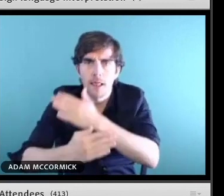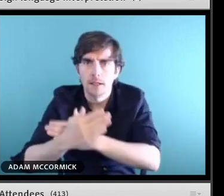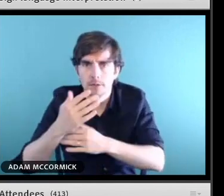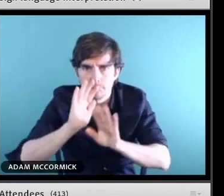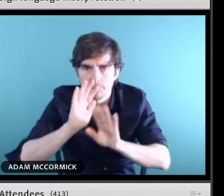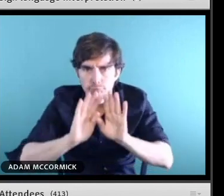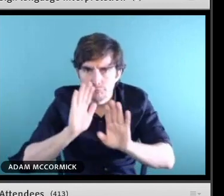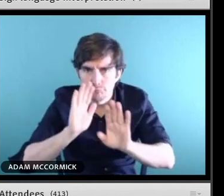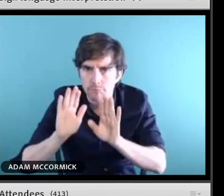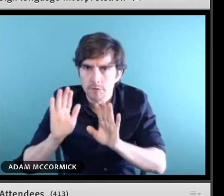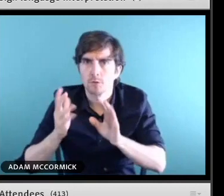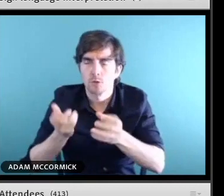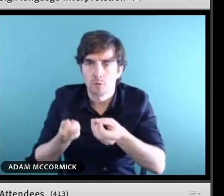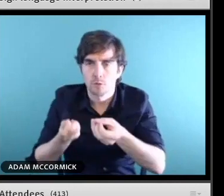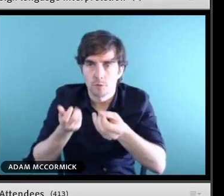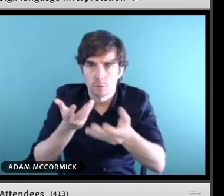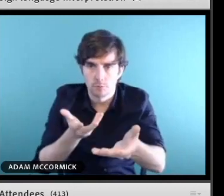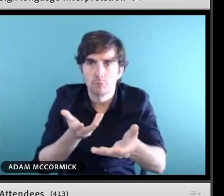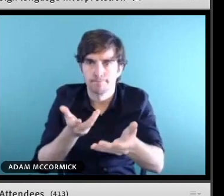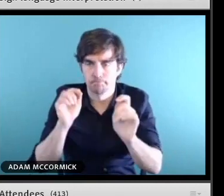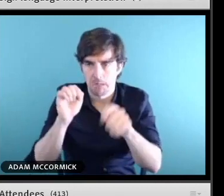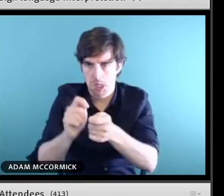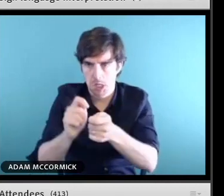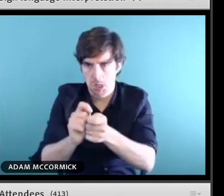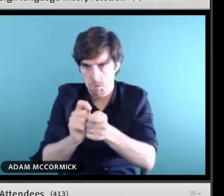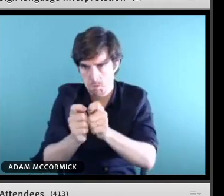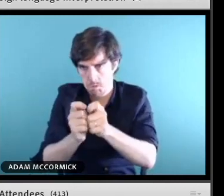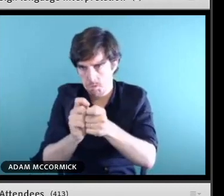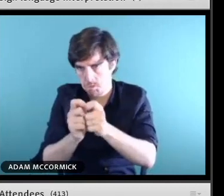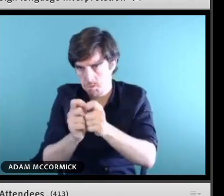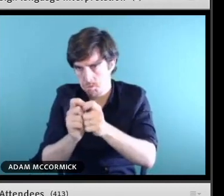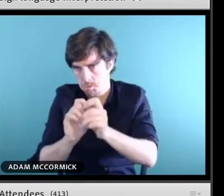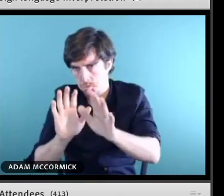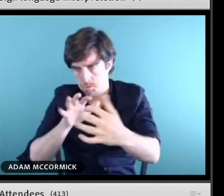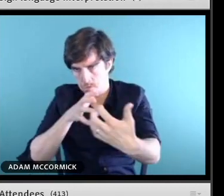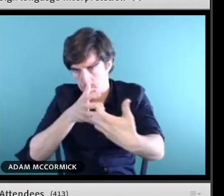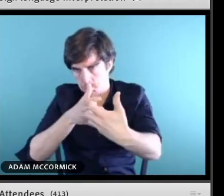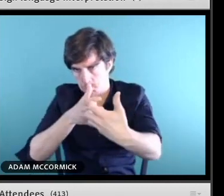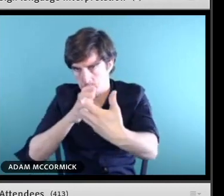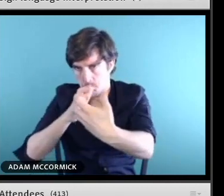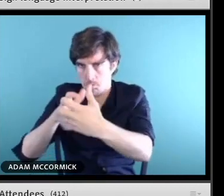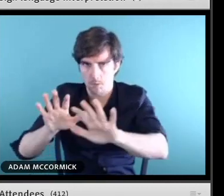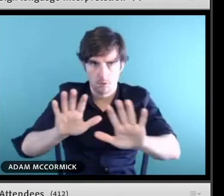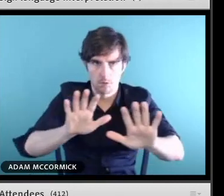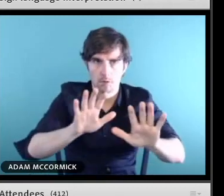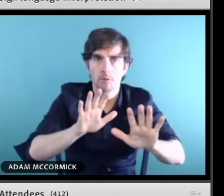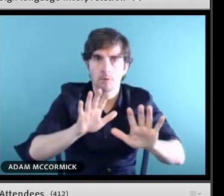or for complimentary support such as stationary for children teaching materials for teachers